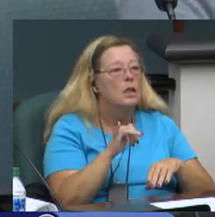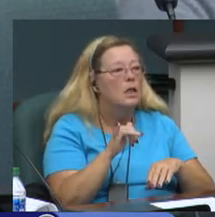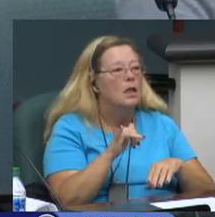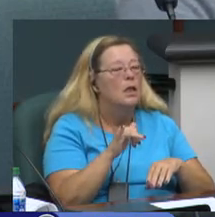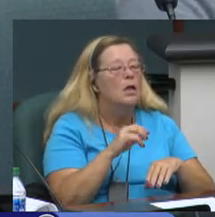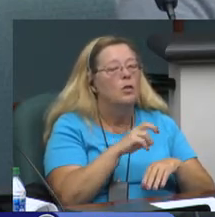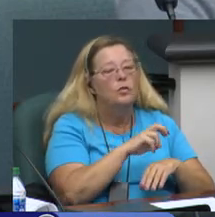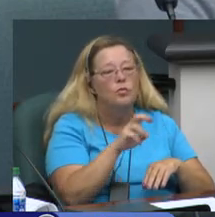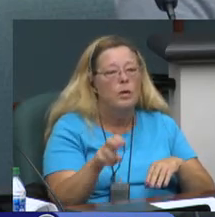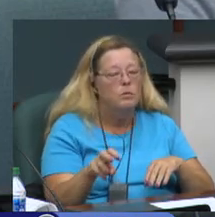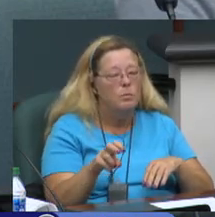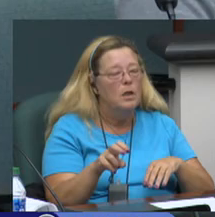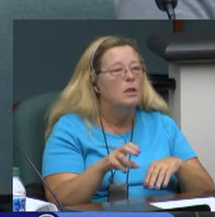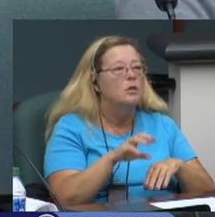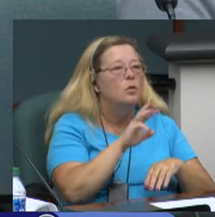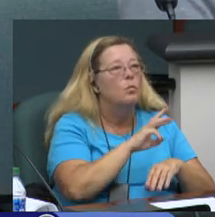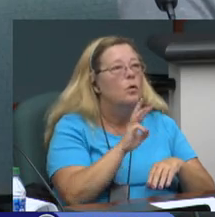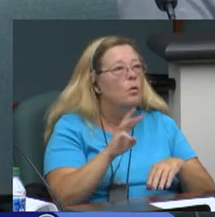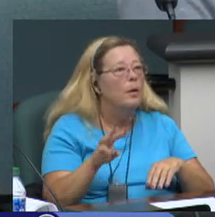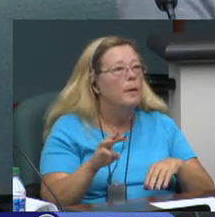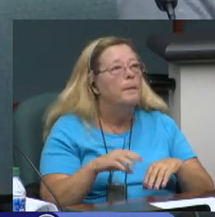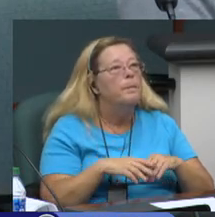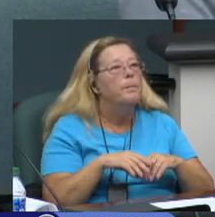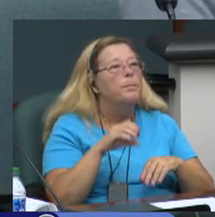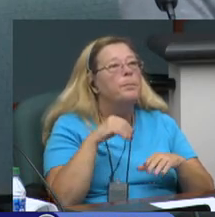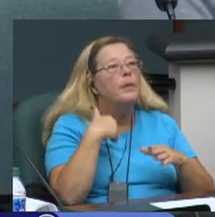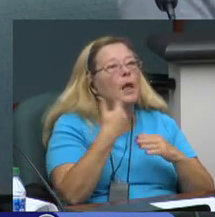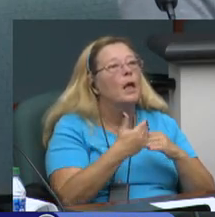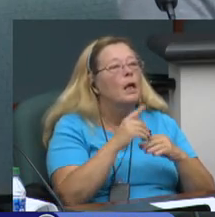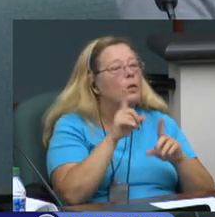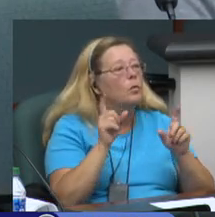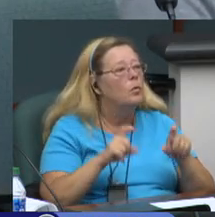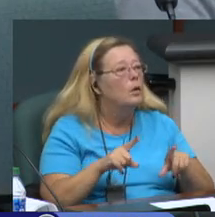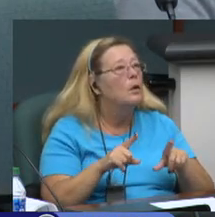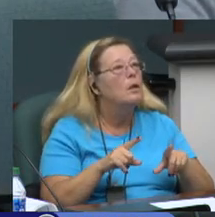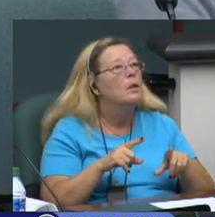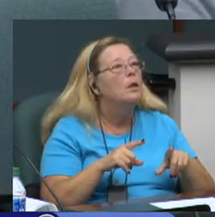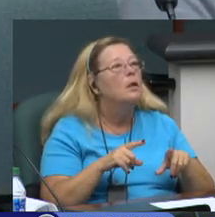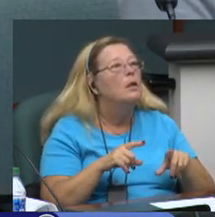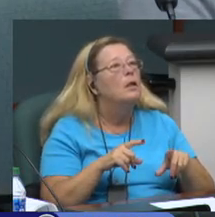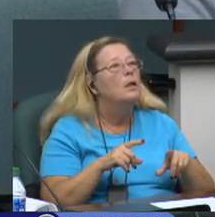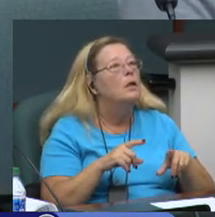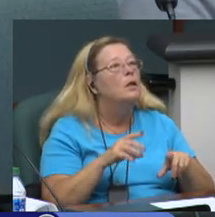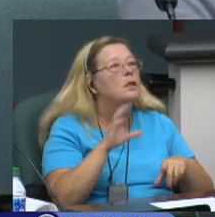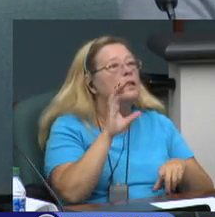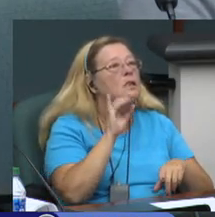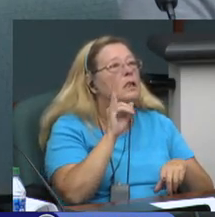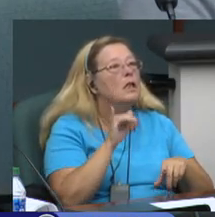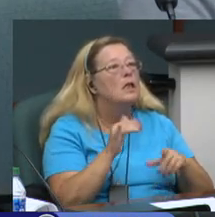website the next question that was raised was the city services and you